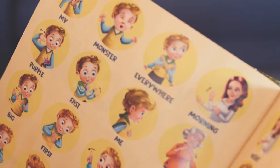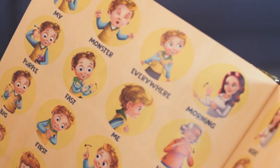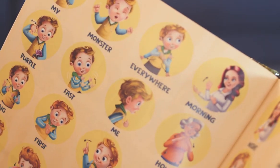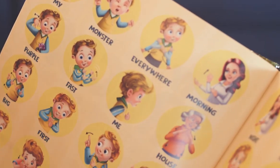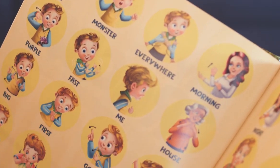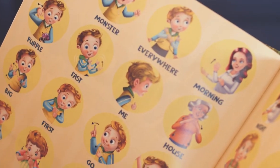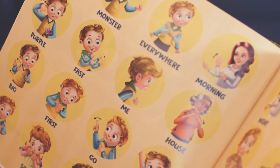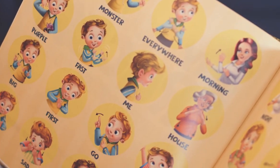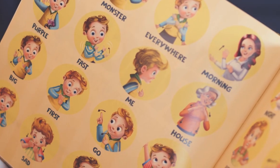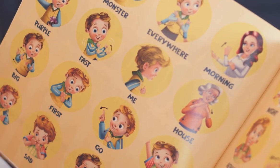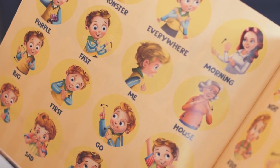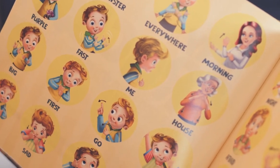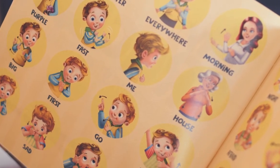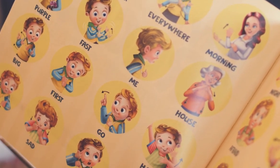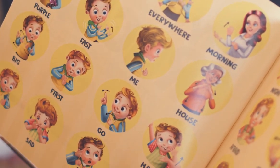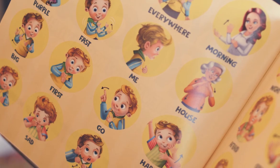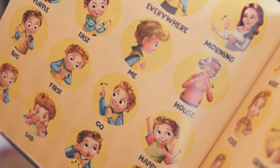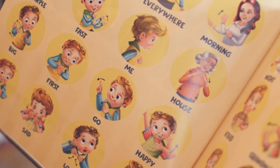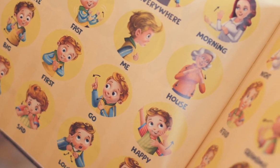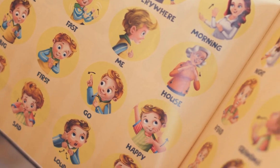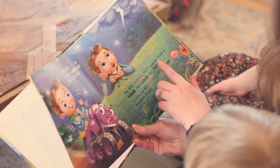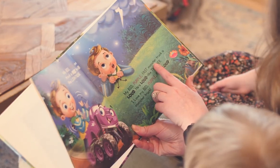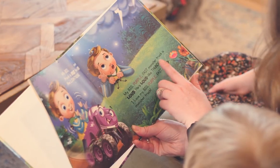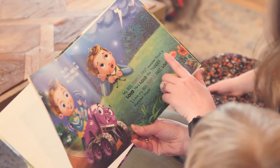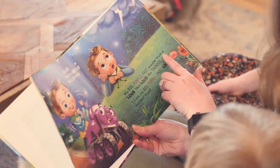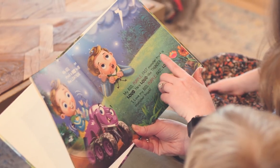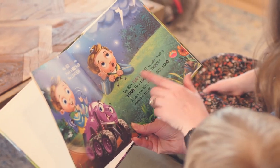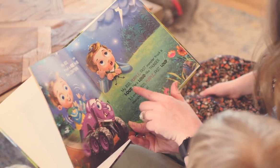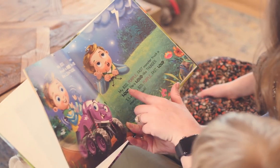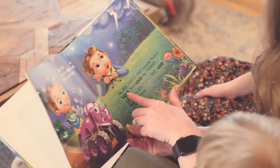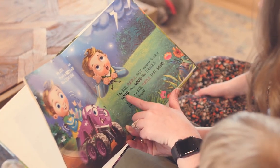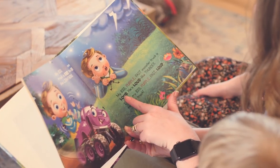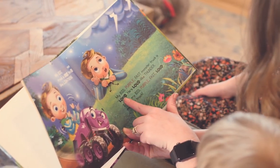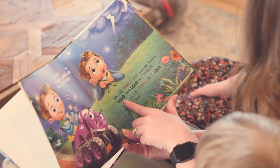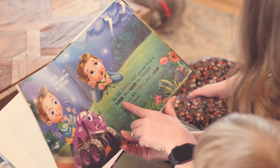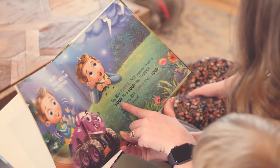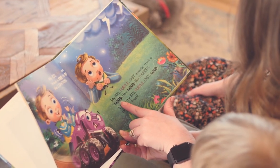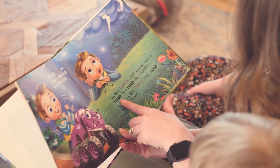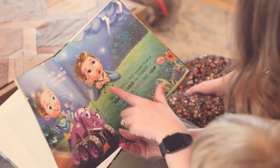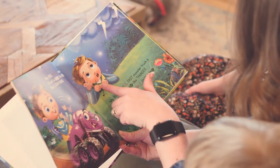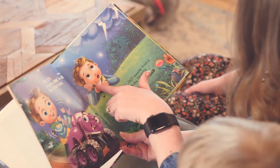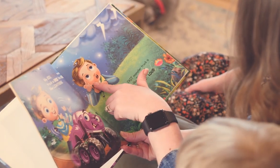as he plays with his favorite monster truck. Dylan is also learning American Sign Language